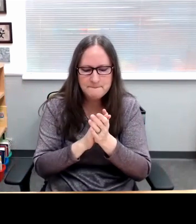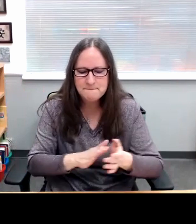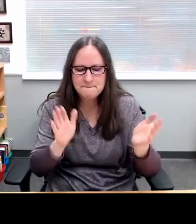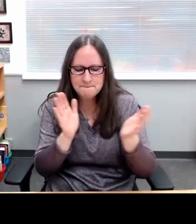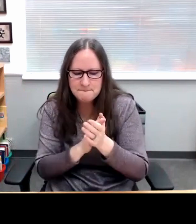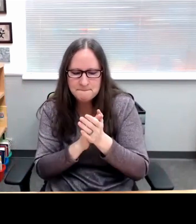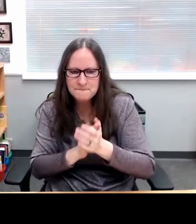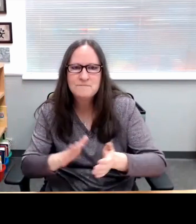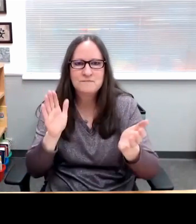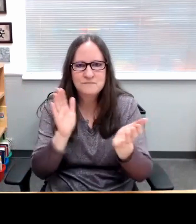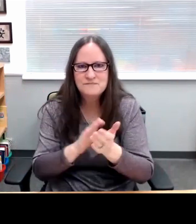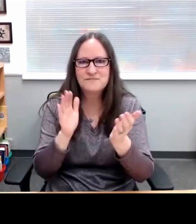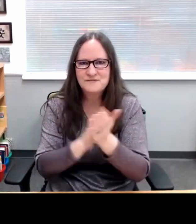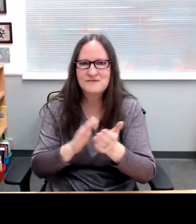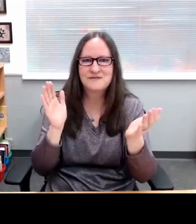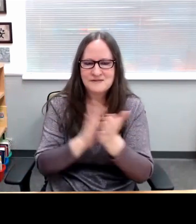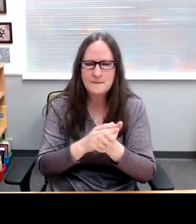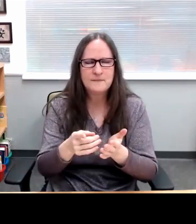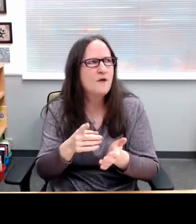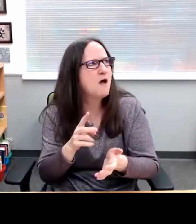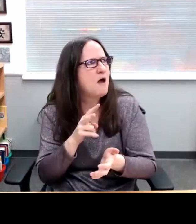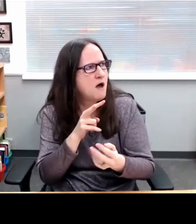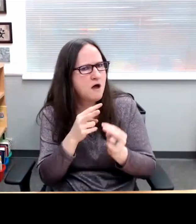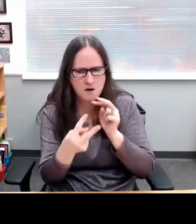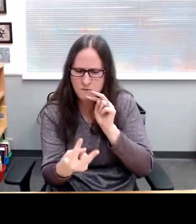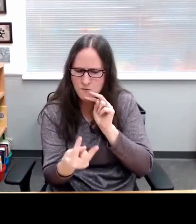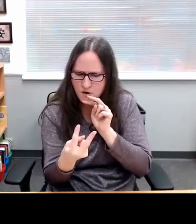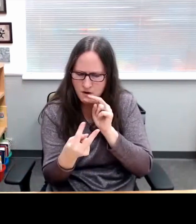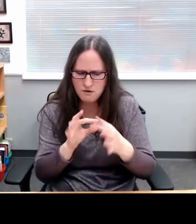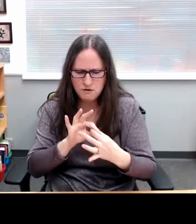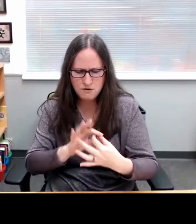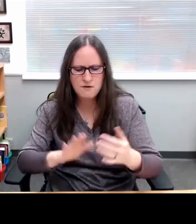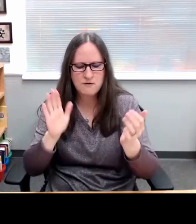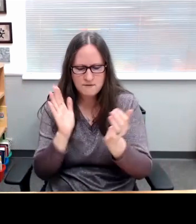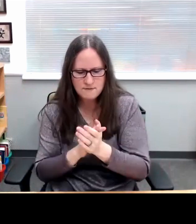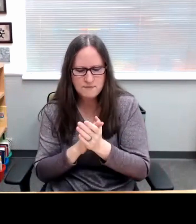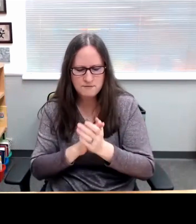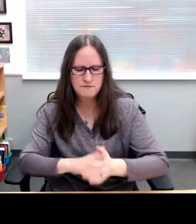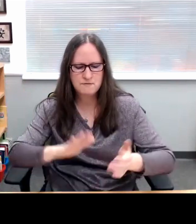them to engage. So we try to do the clapping. So 1, 2. 1, 2, 3. And as they're watching,